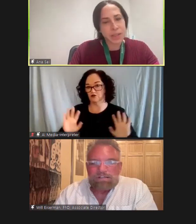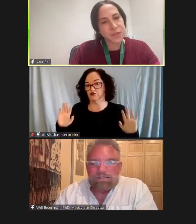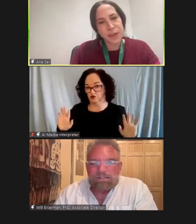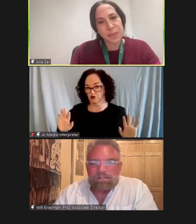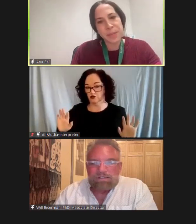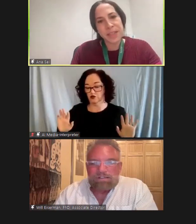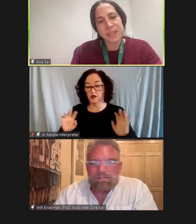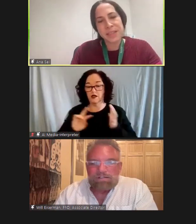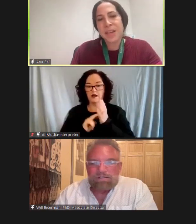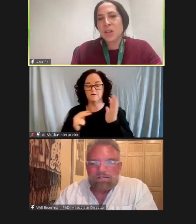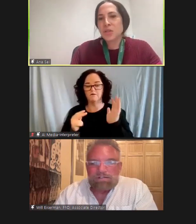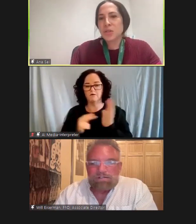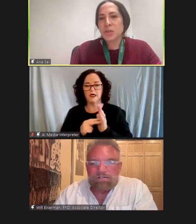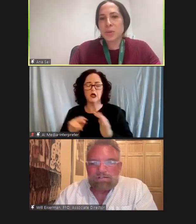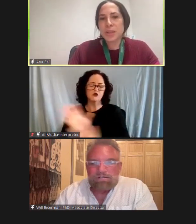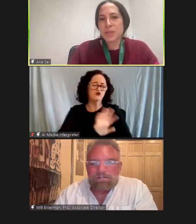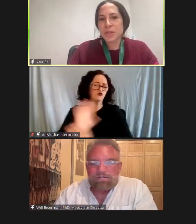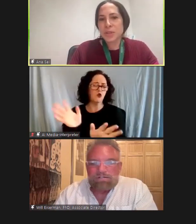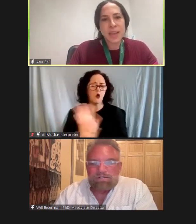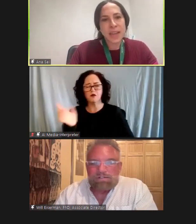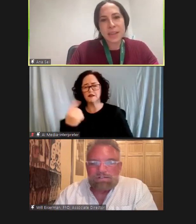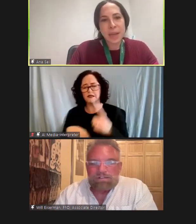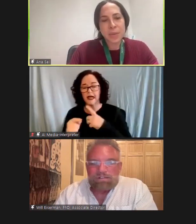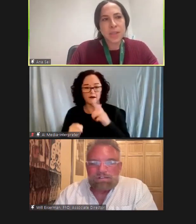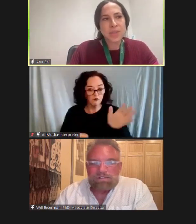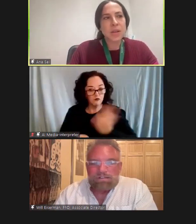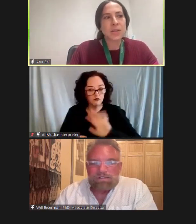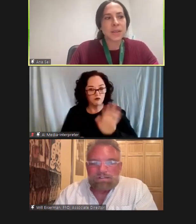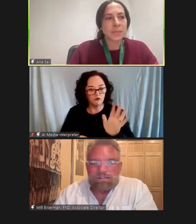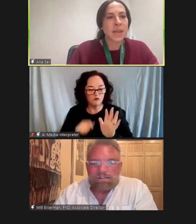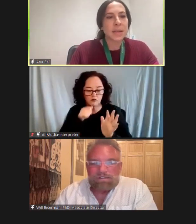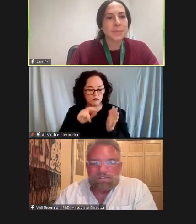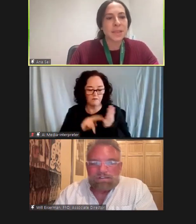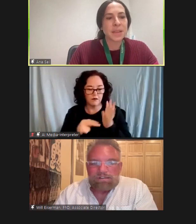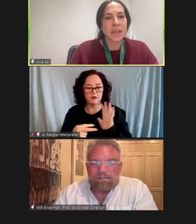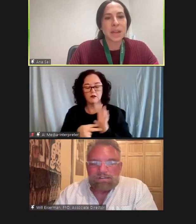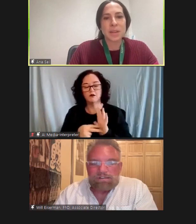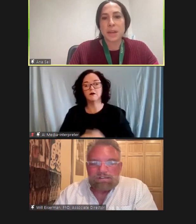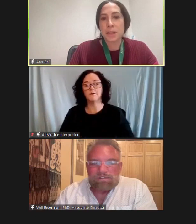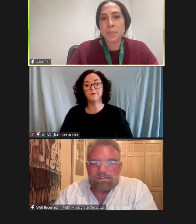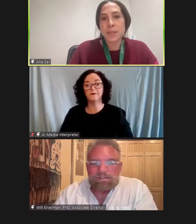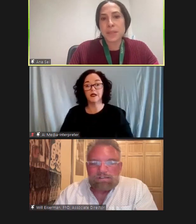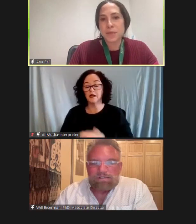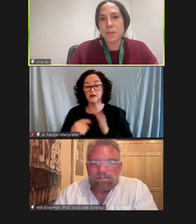families to introduce sign language uh